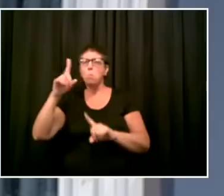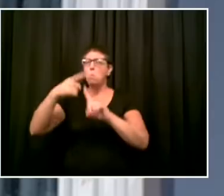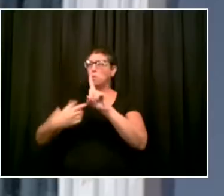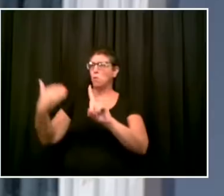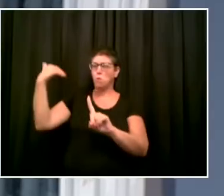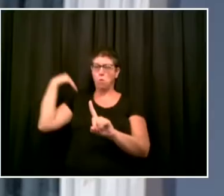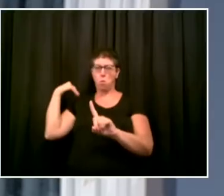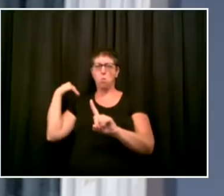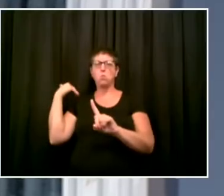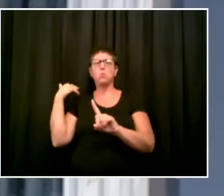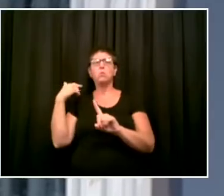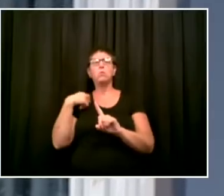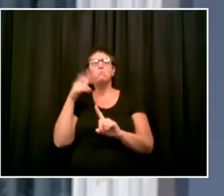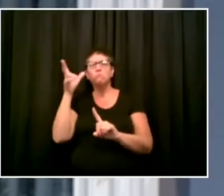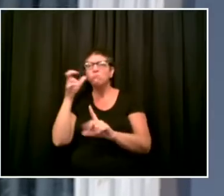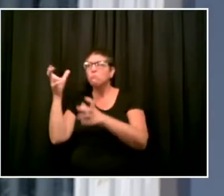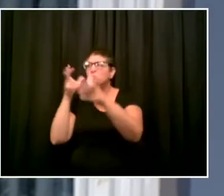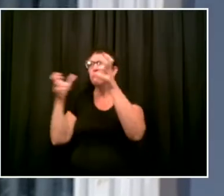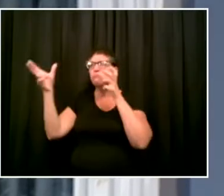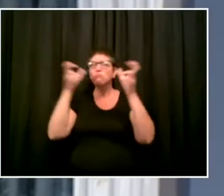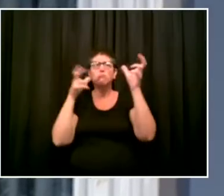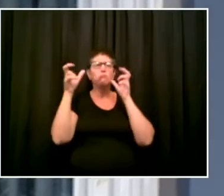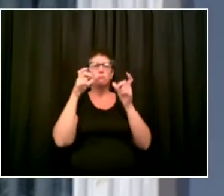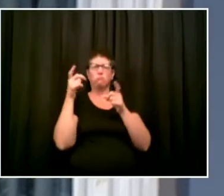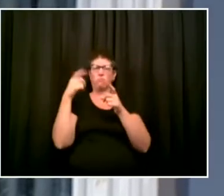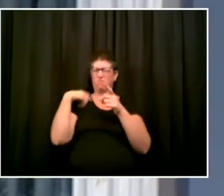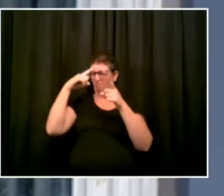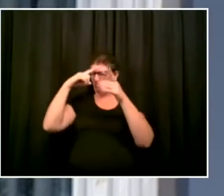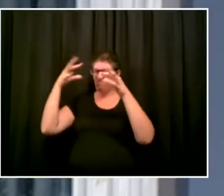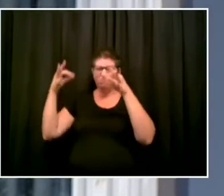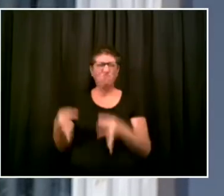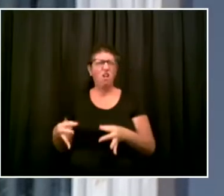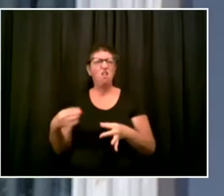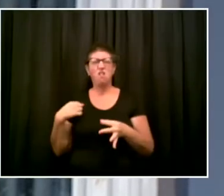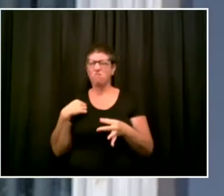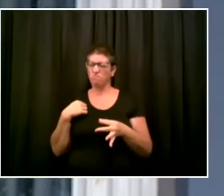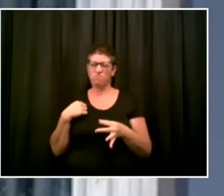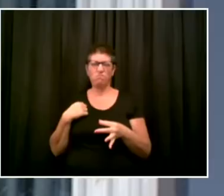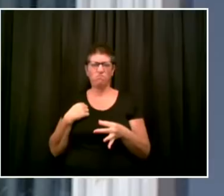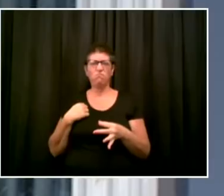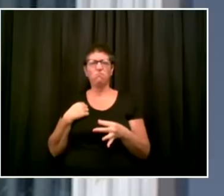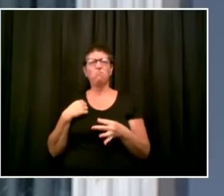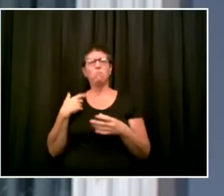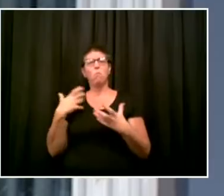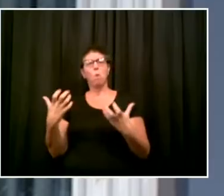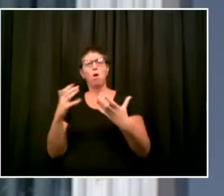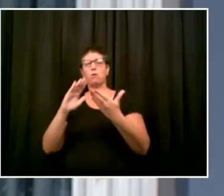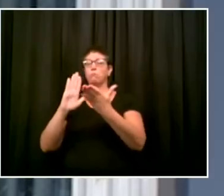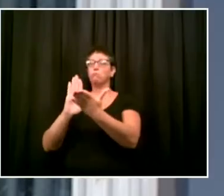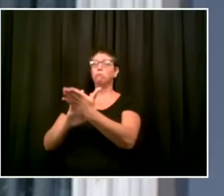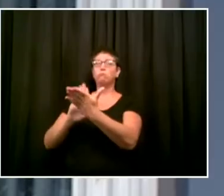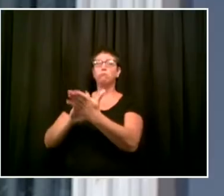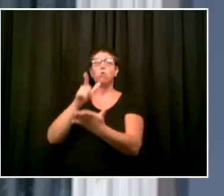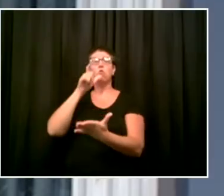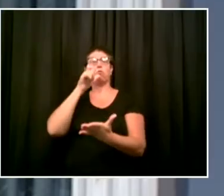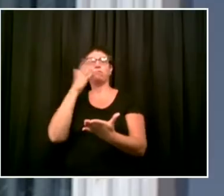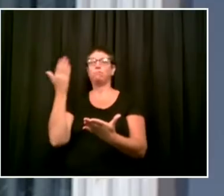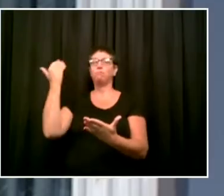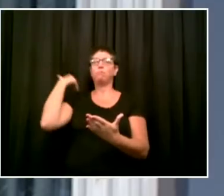ABOUT GOING BACK ABOUT THE AMOBA PLEDGE, IN FACT, I HAVE TO GIVE